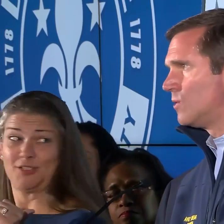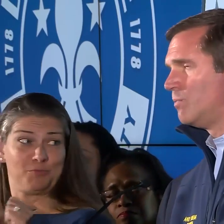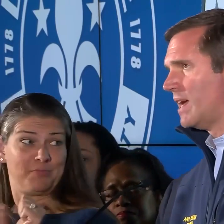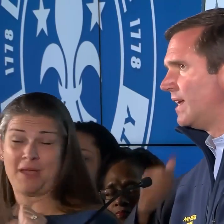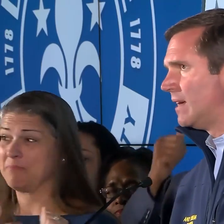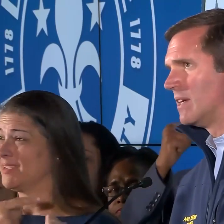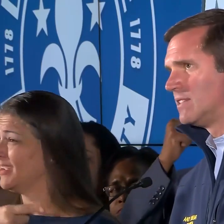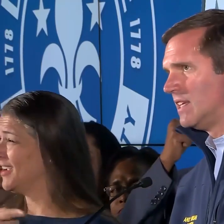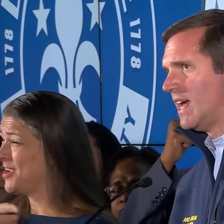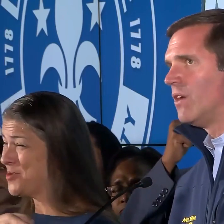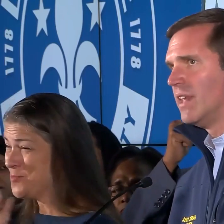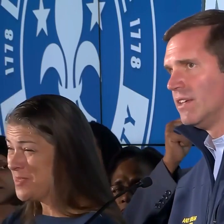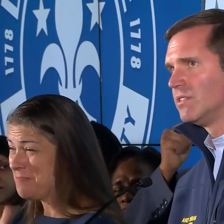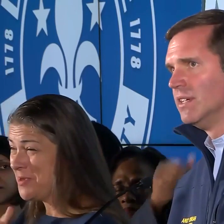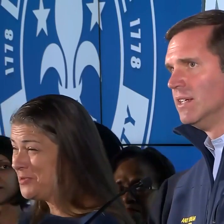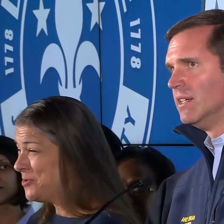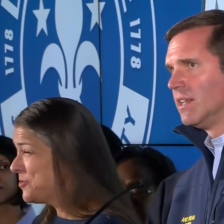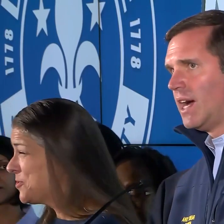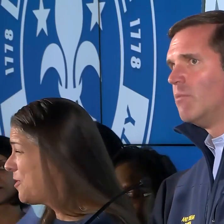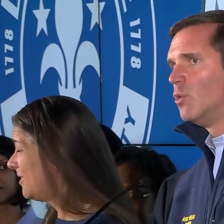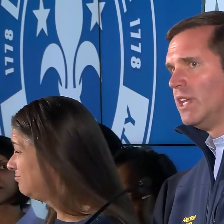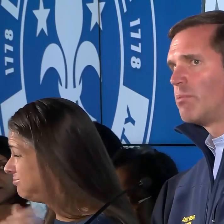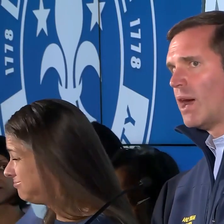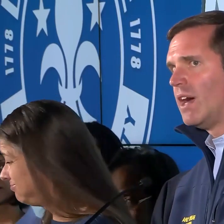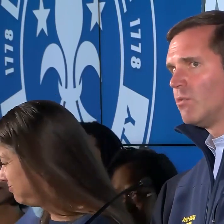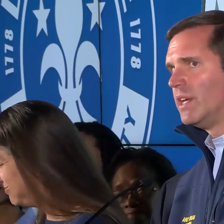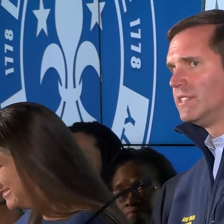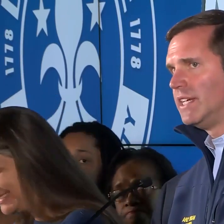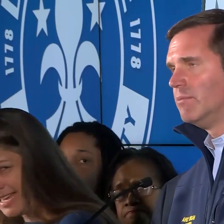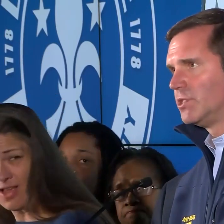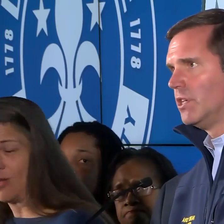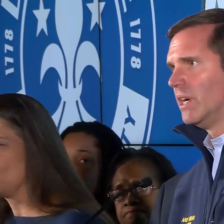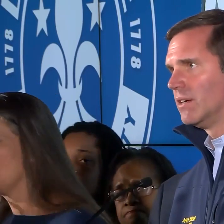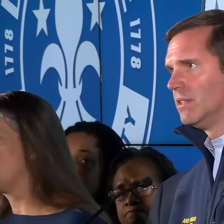through pandemics and now this, but I'm really proud of what his team is doing.